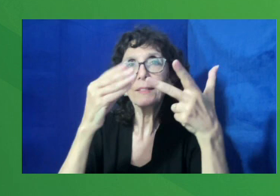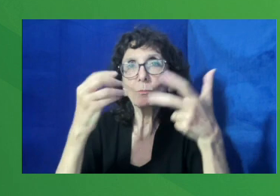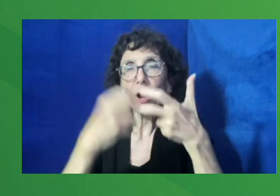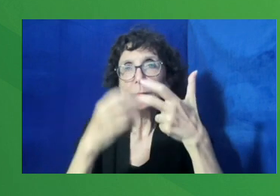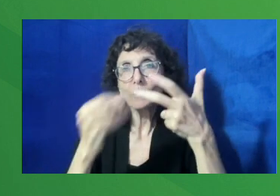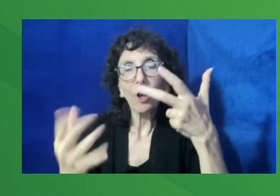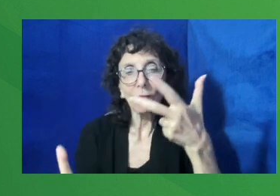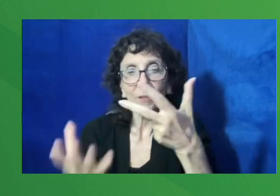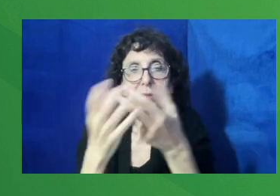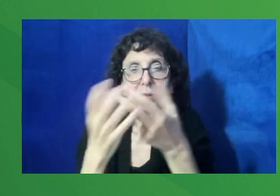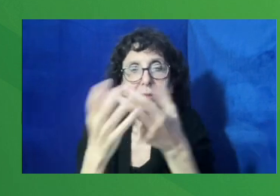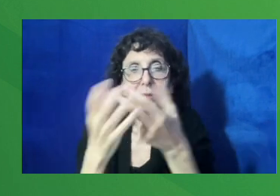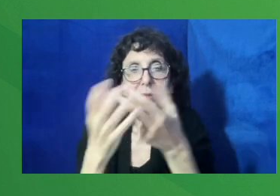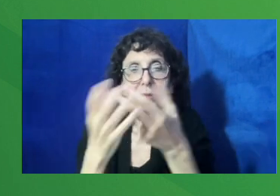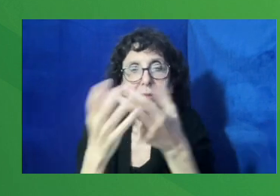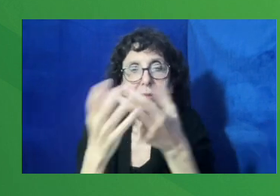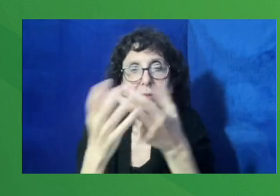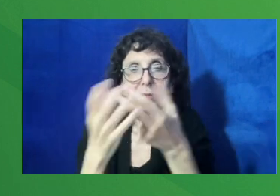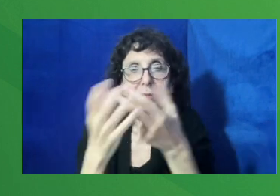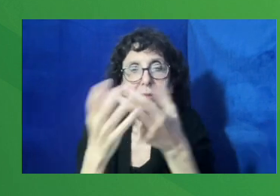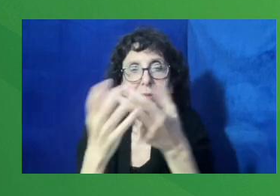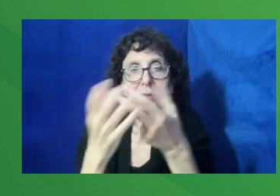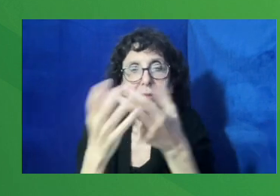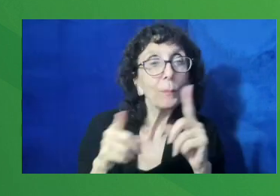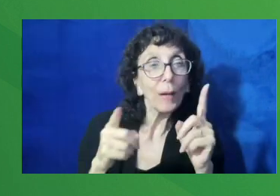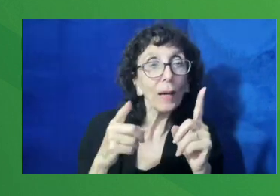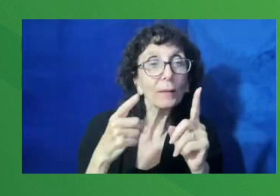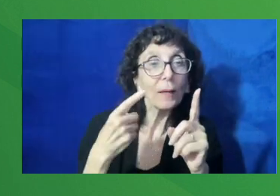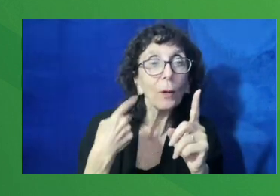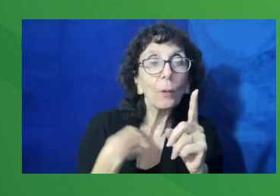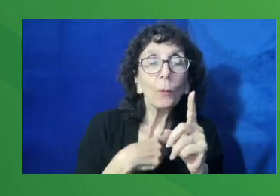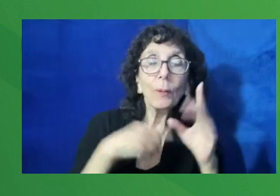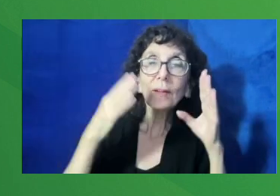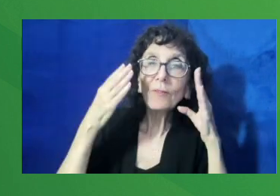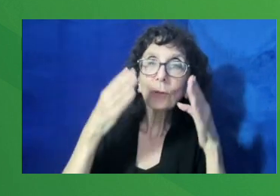of problems to solve, we also have been focused on solutions through research,